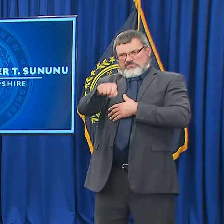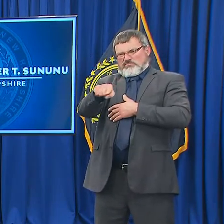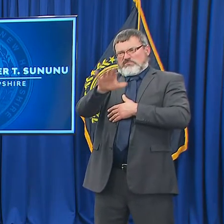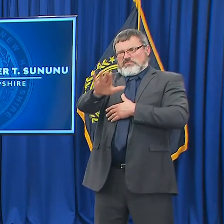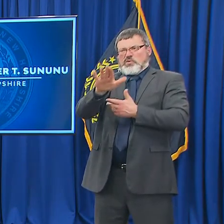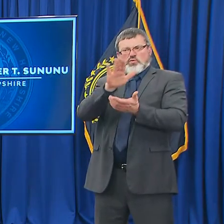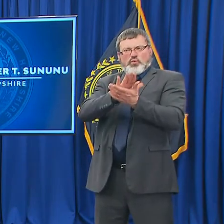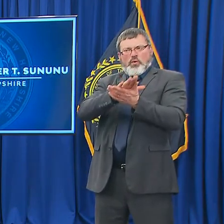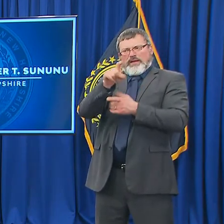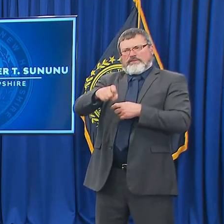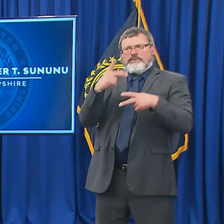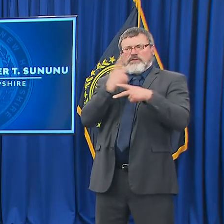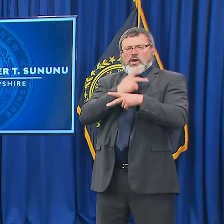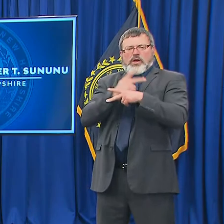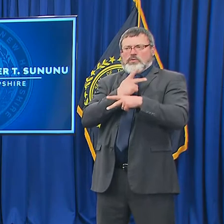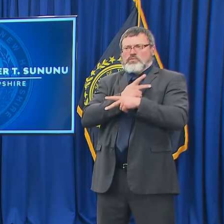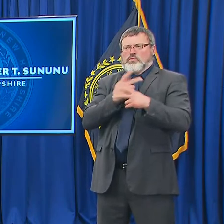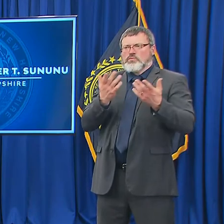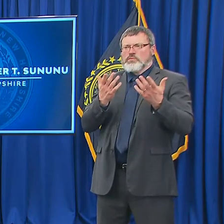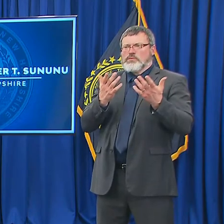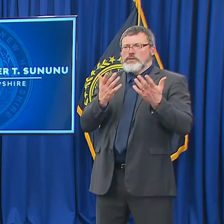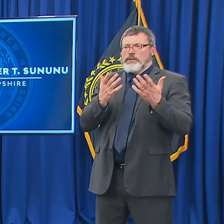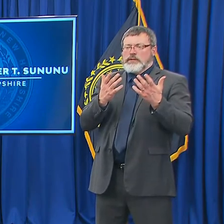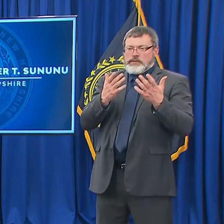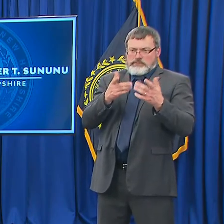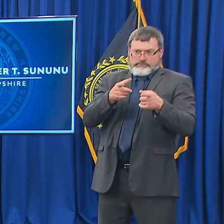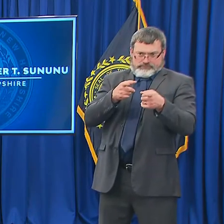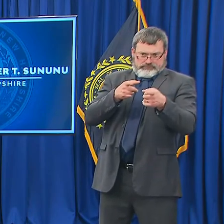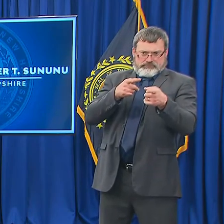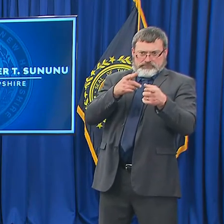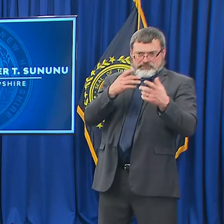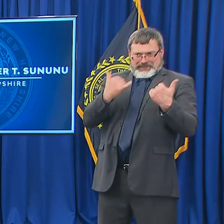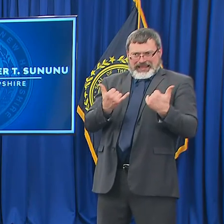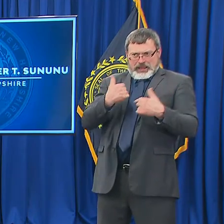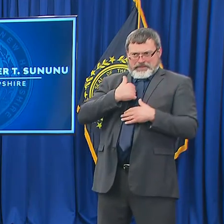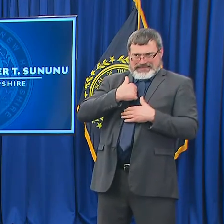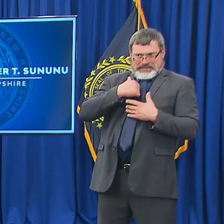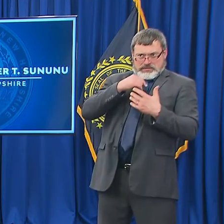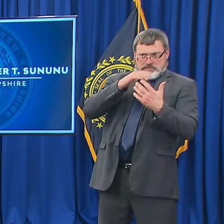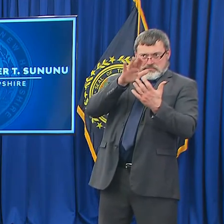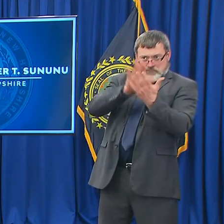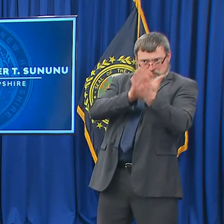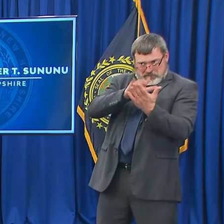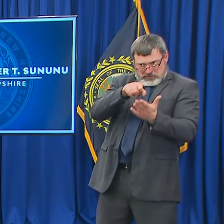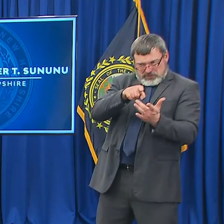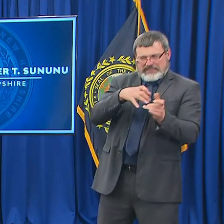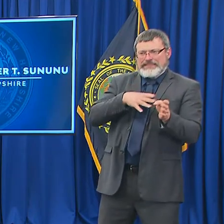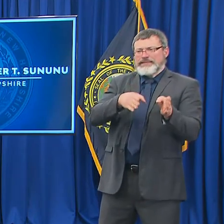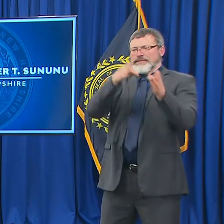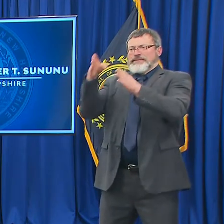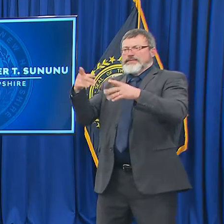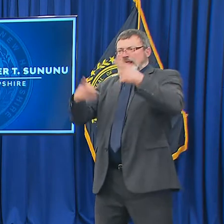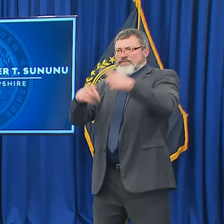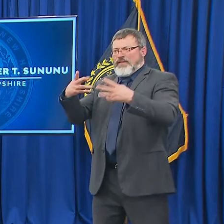in the guidelines that we've put an already put into place I it on the phone text and yes we do.